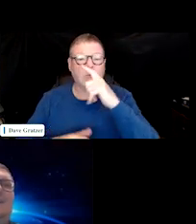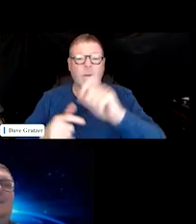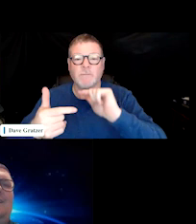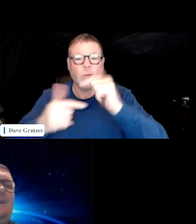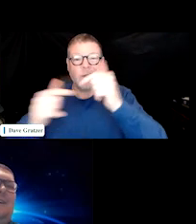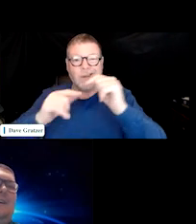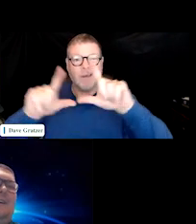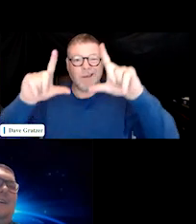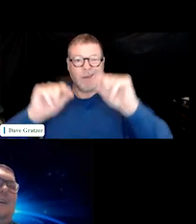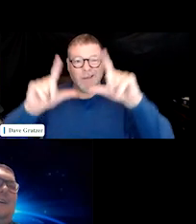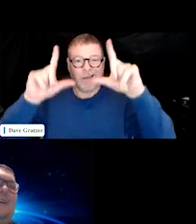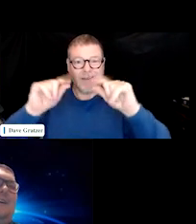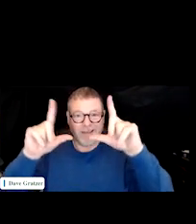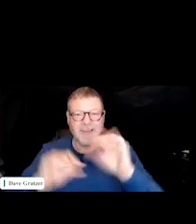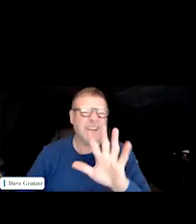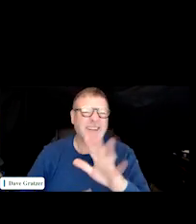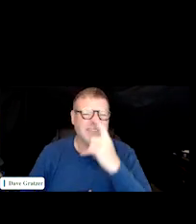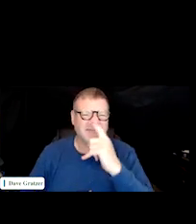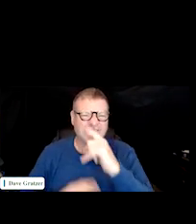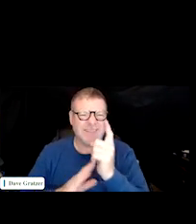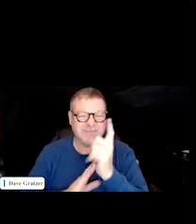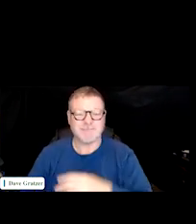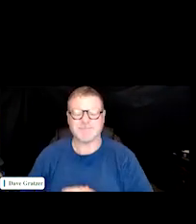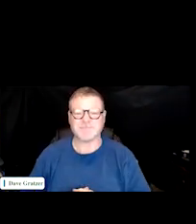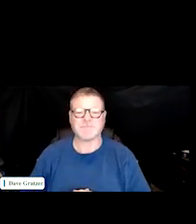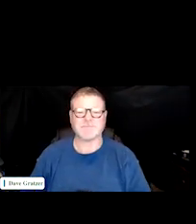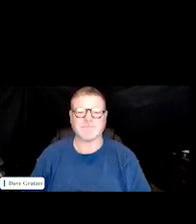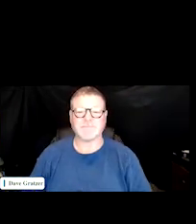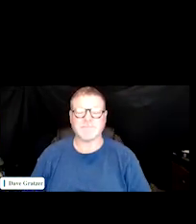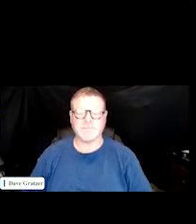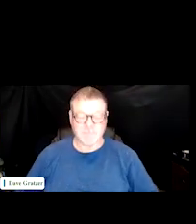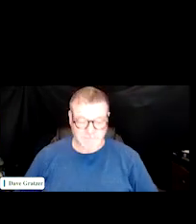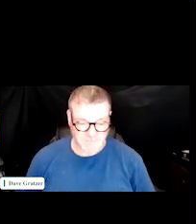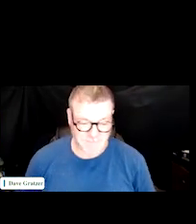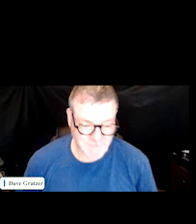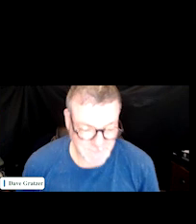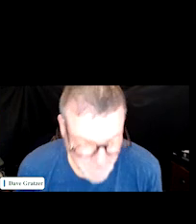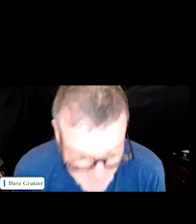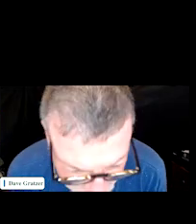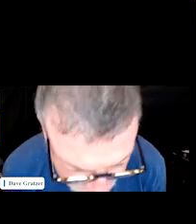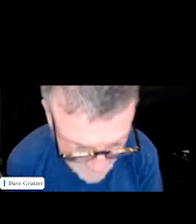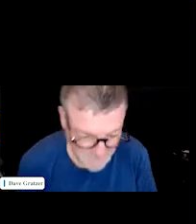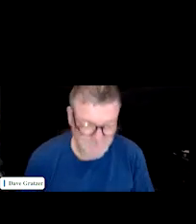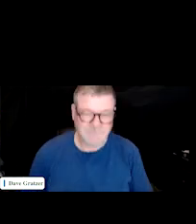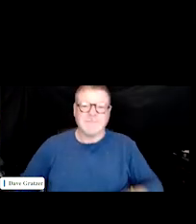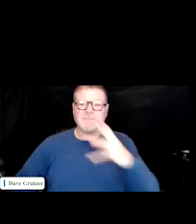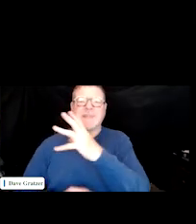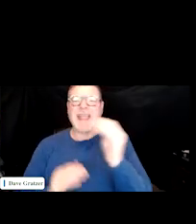So try that for a second. [Jordan] Okay. How does having an IDD make you more effective